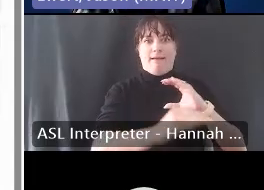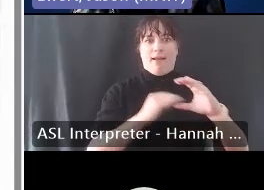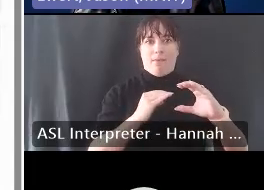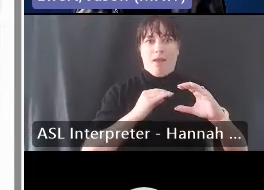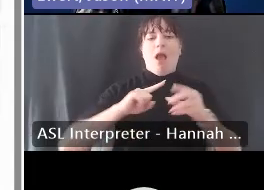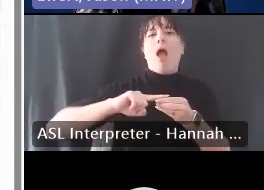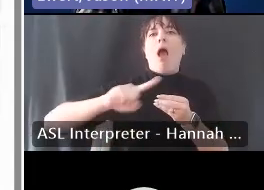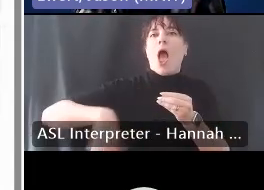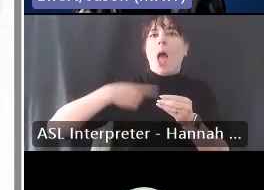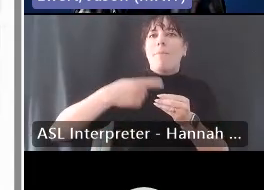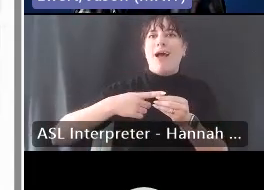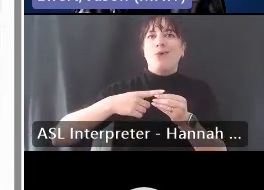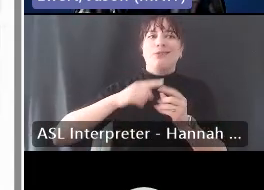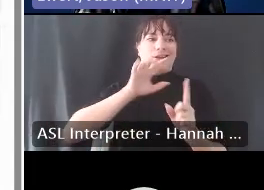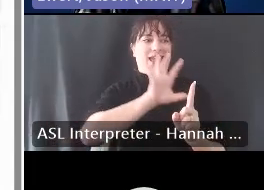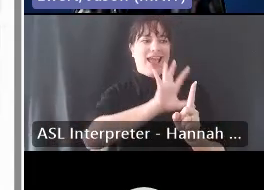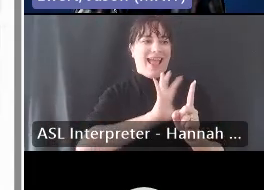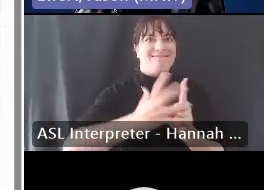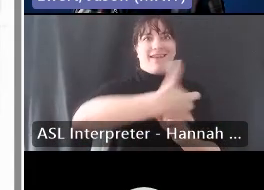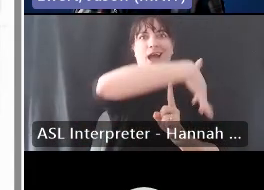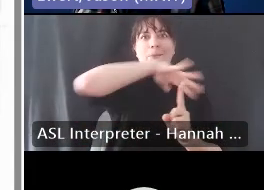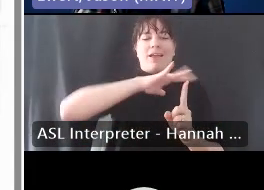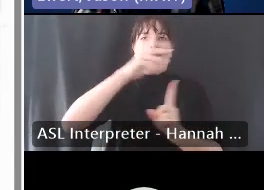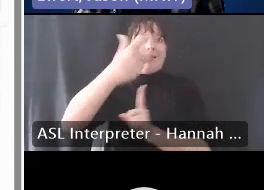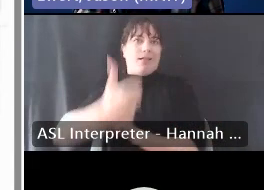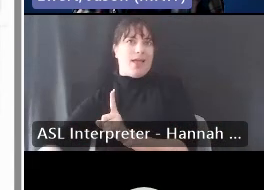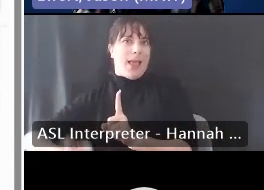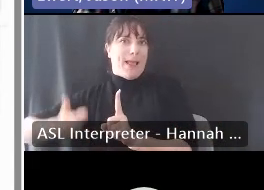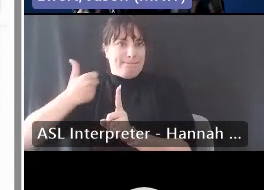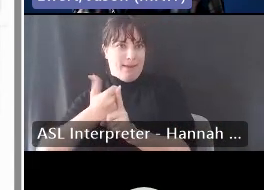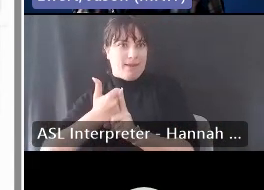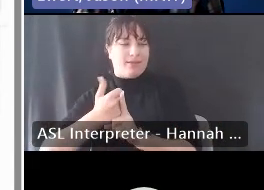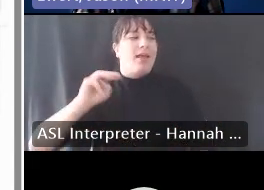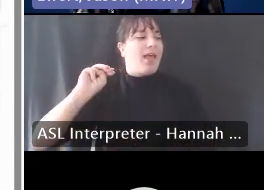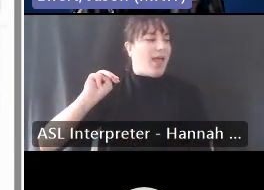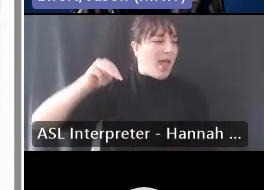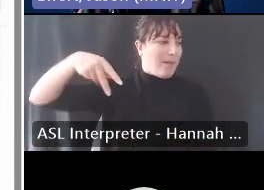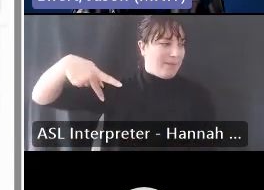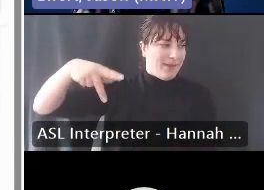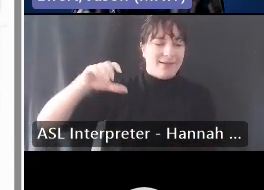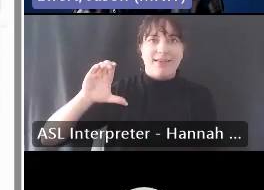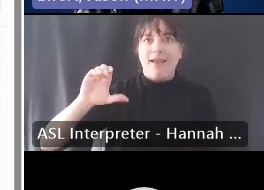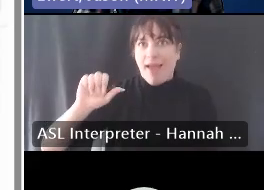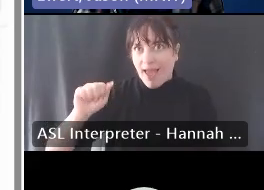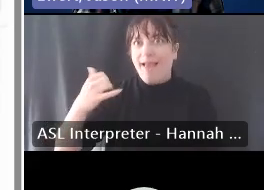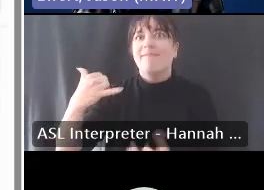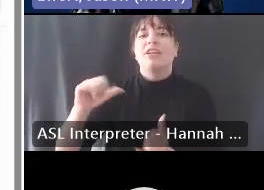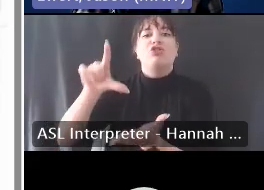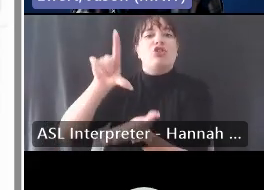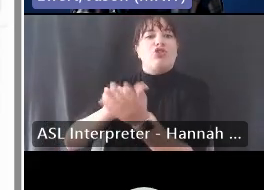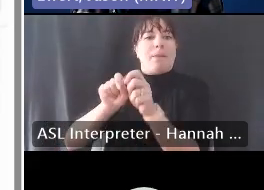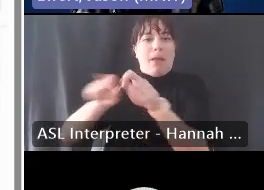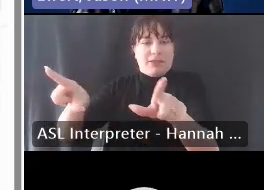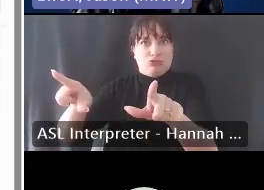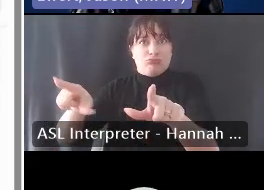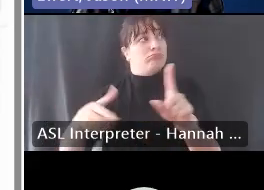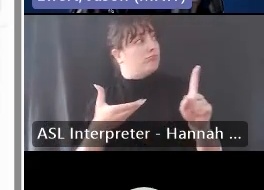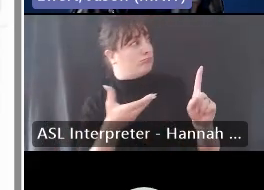that the PCA has just published. And we're going to use Duluth. So as a resident of Duluth, I want